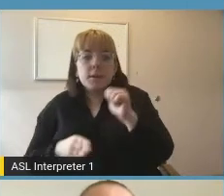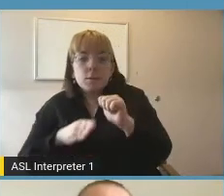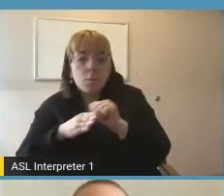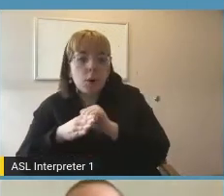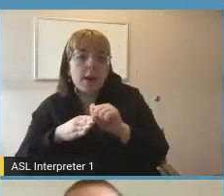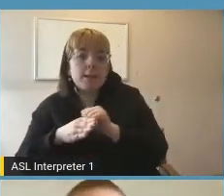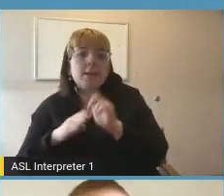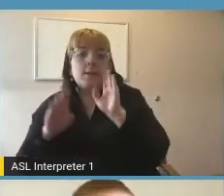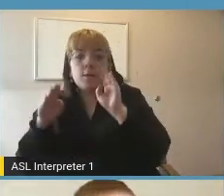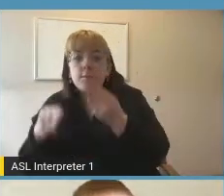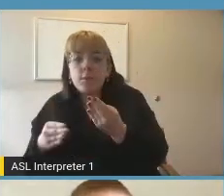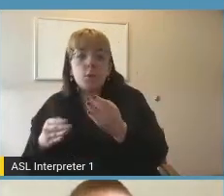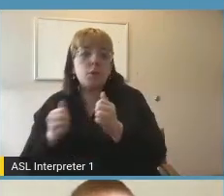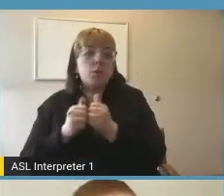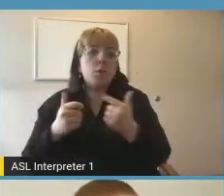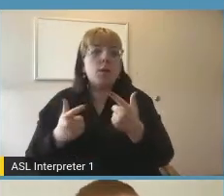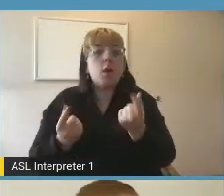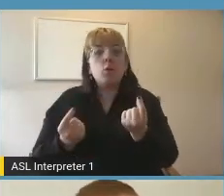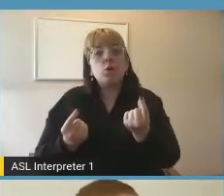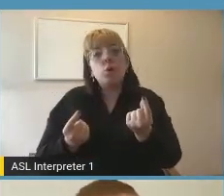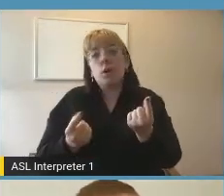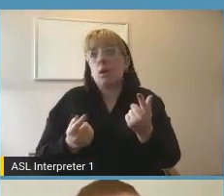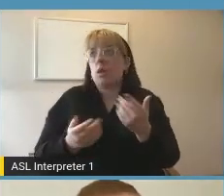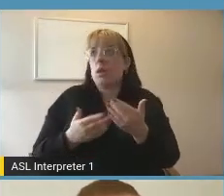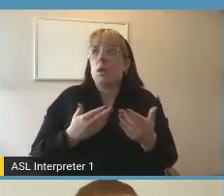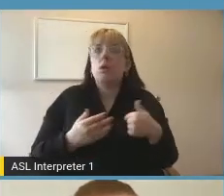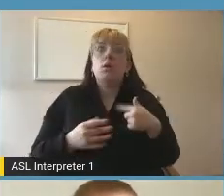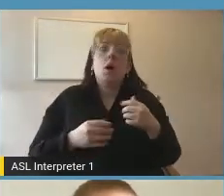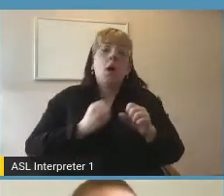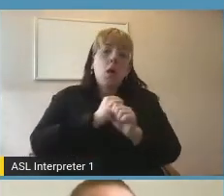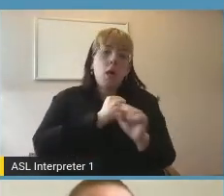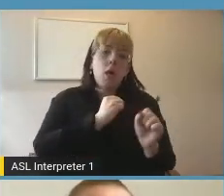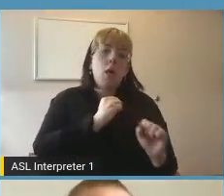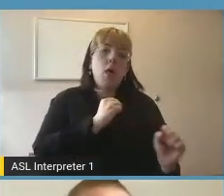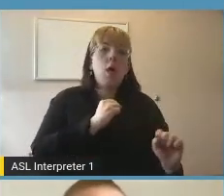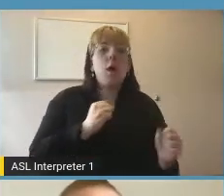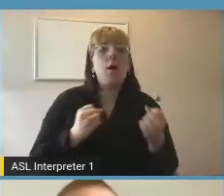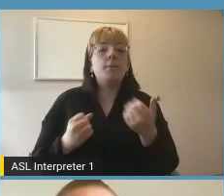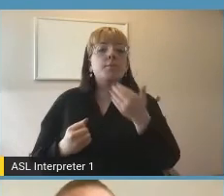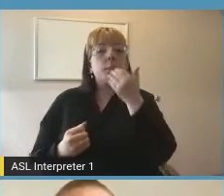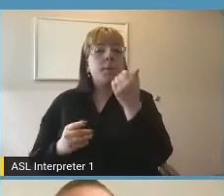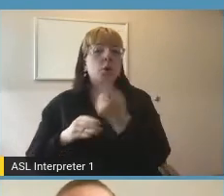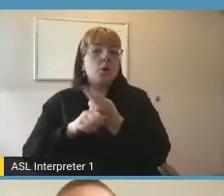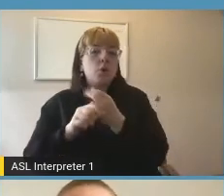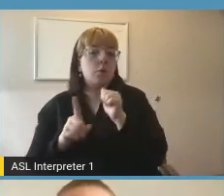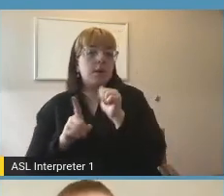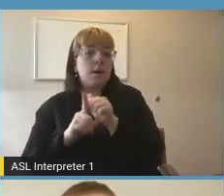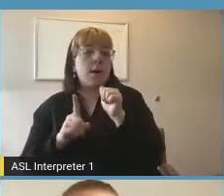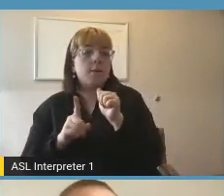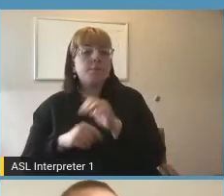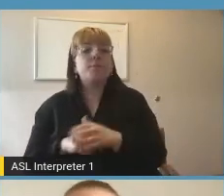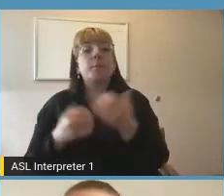by doing things the long way. So next we are going to talk about the actual what to cut